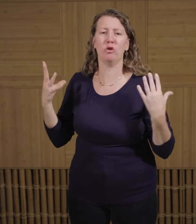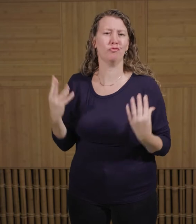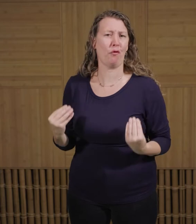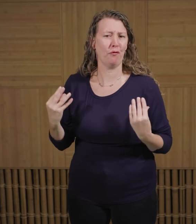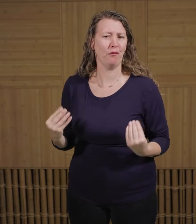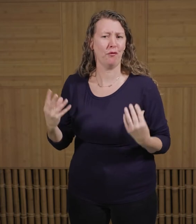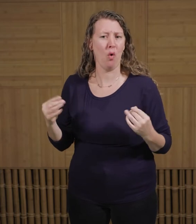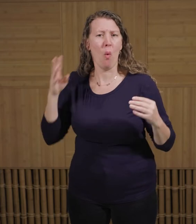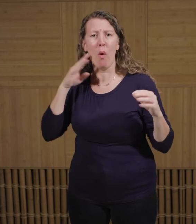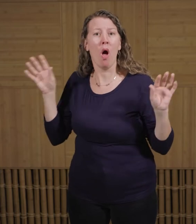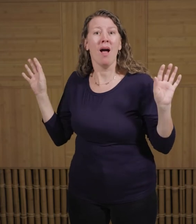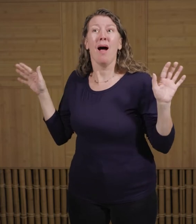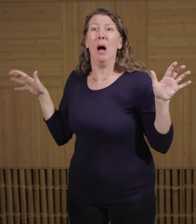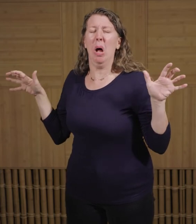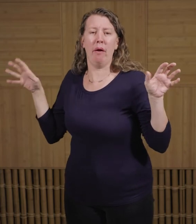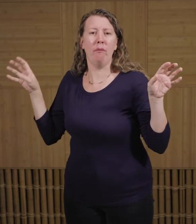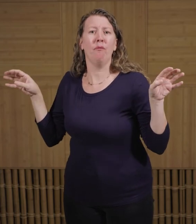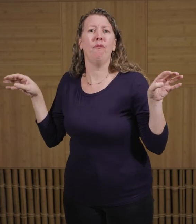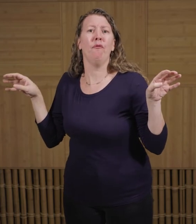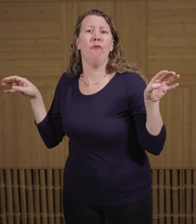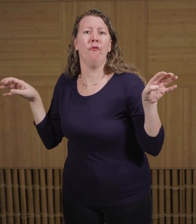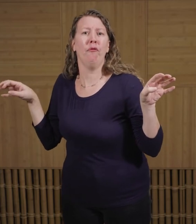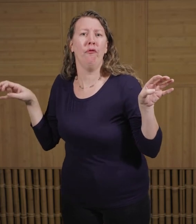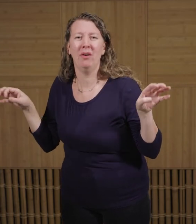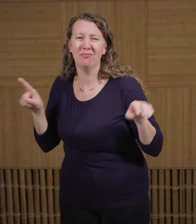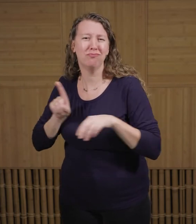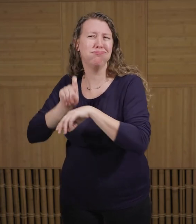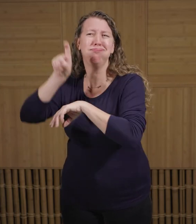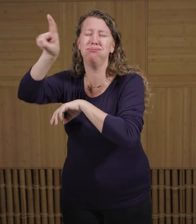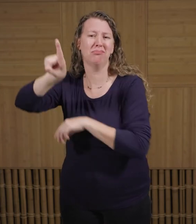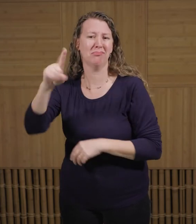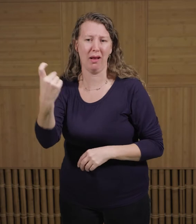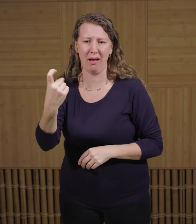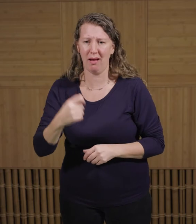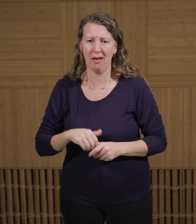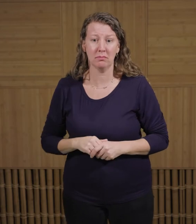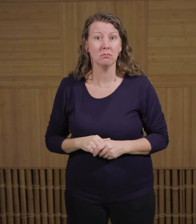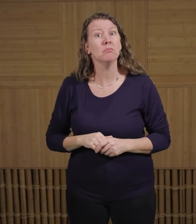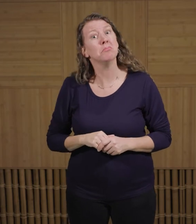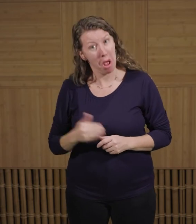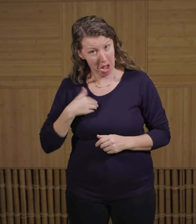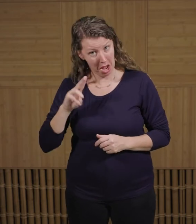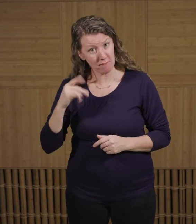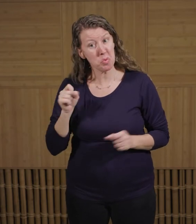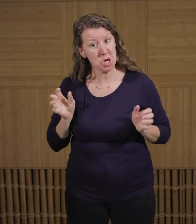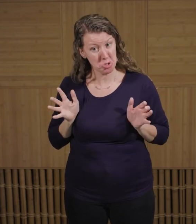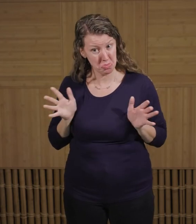and they're not rigid enough to catch the wind to enable them to fly. Now, ostriches do have wings, however,